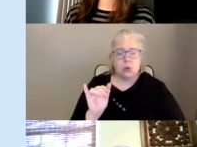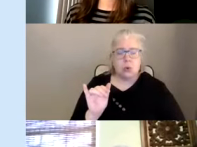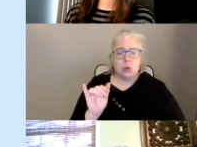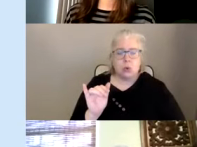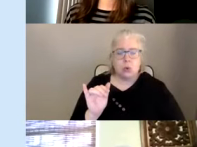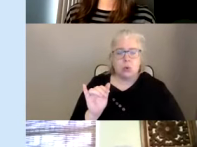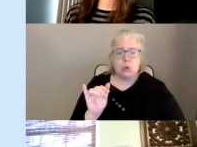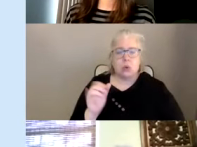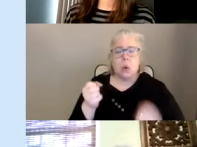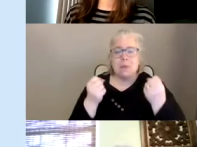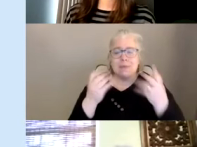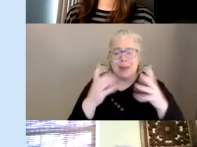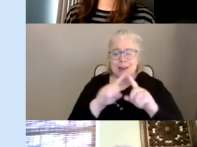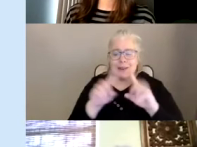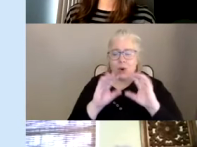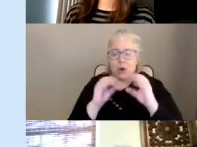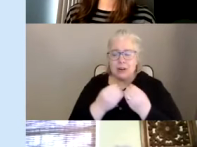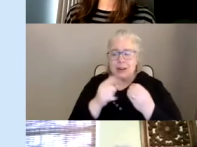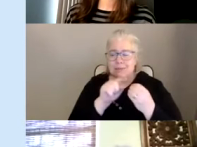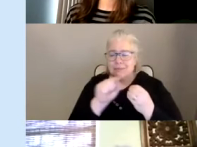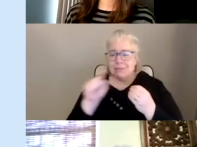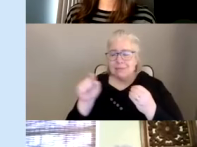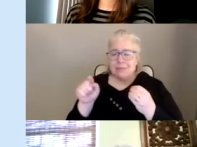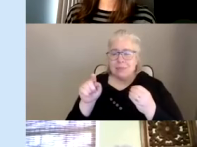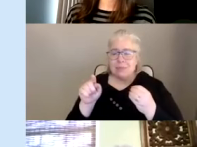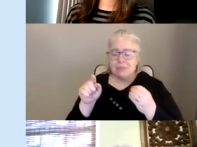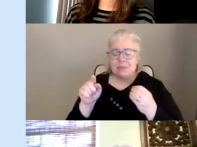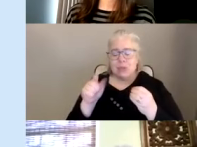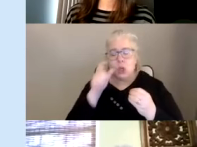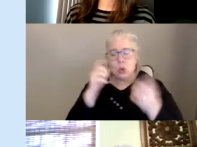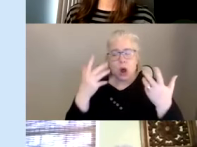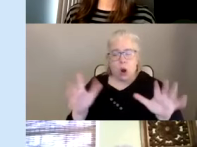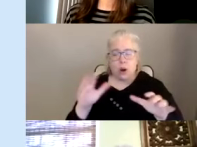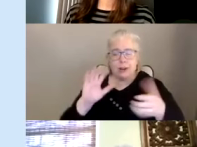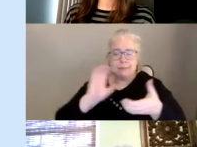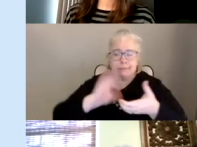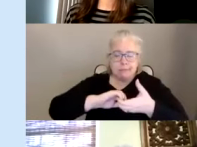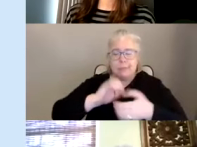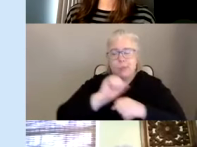A lot of those organizations are the organizations that LUNA works with. So we work with the school systems,